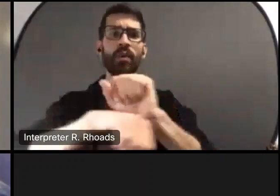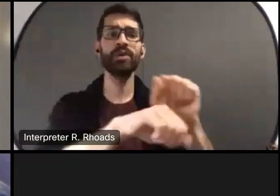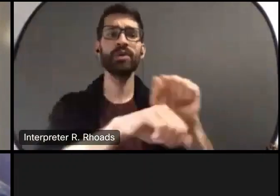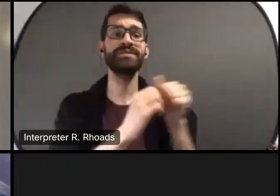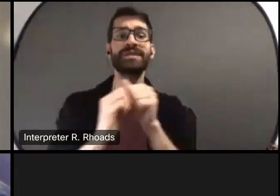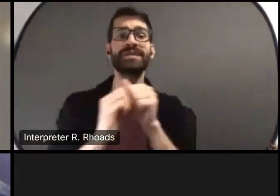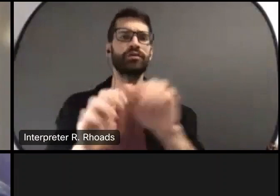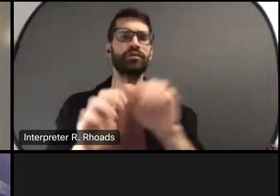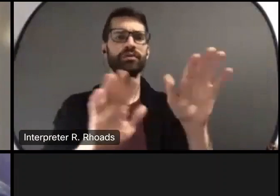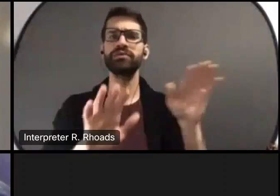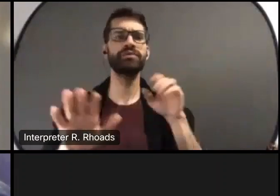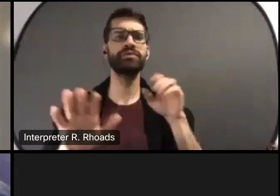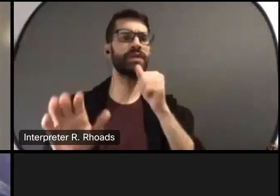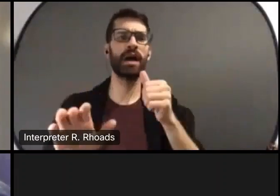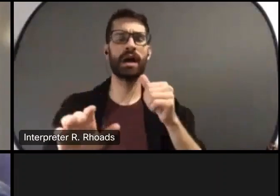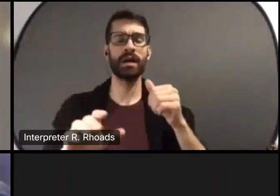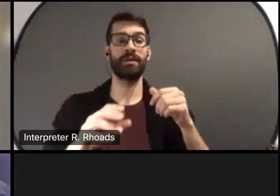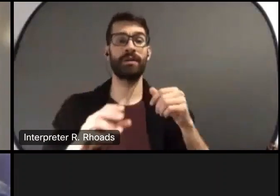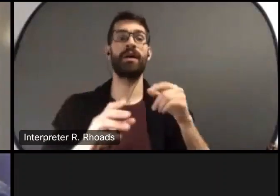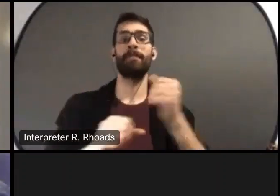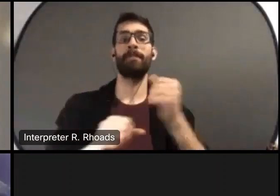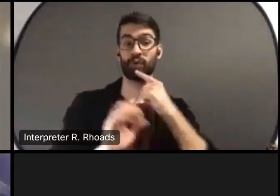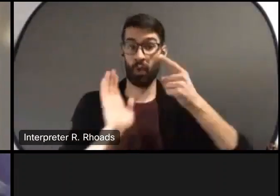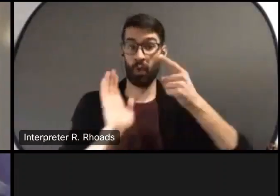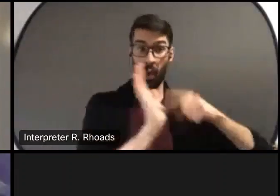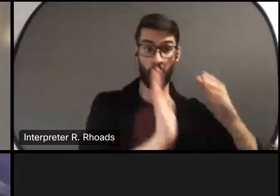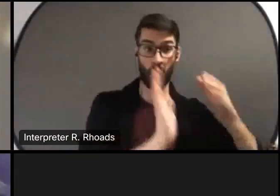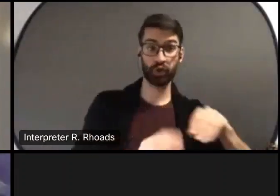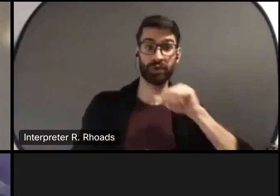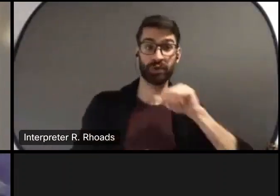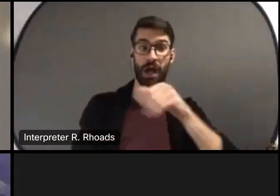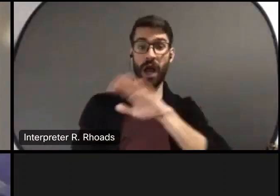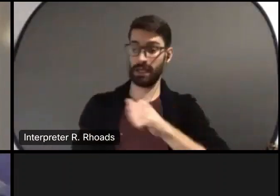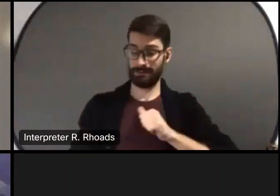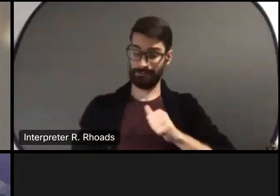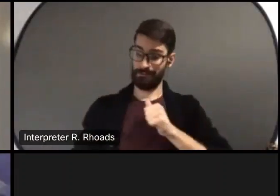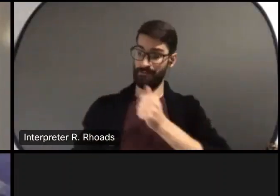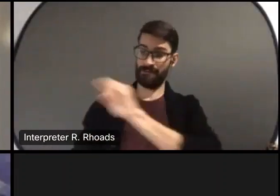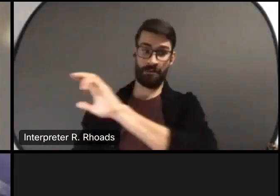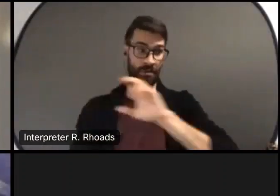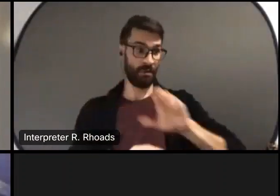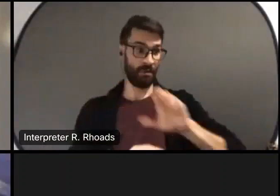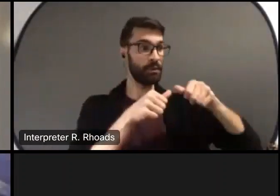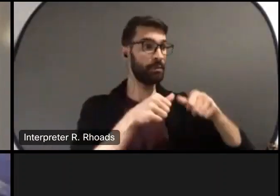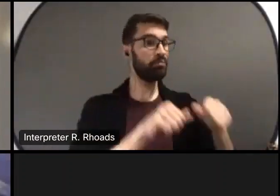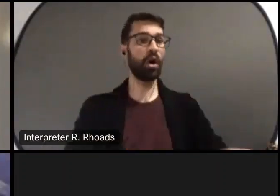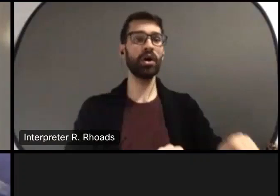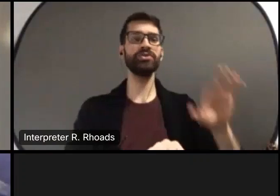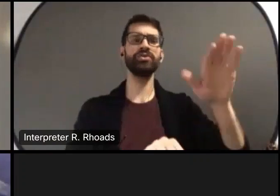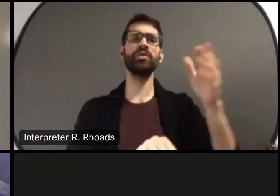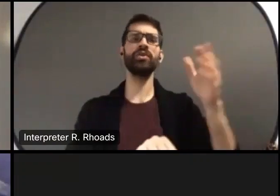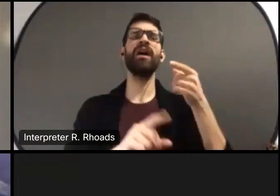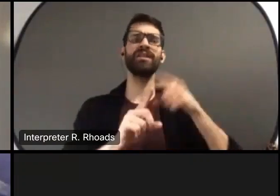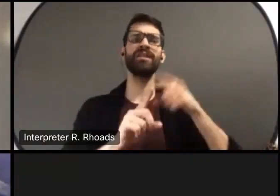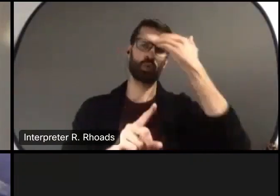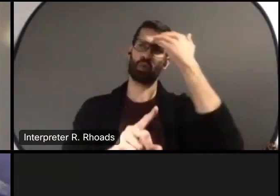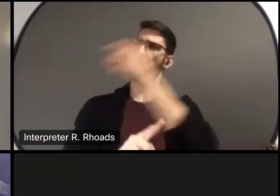(Campbell) So you're saying the Auditor is not going to deposit the check until they know that funds are available in the account. (Dickerson) Correct, because we're all working